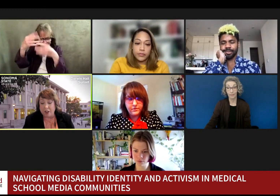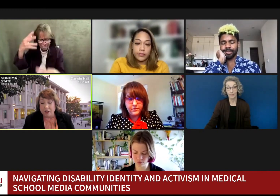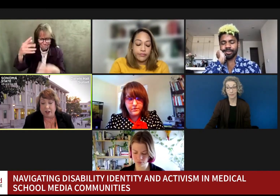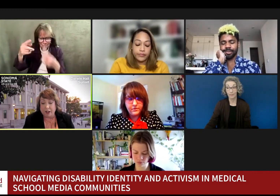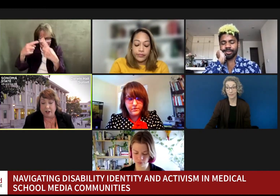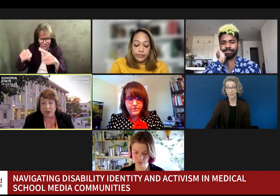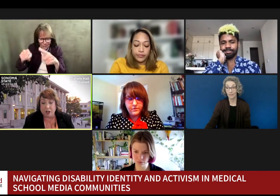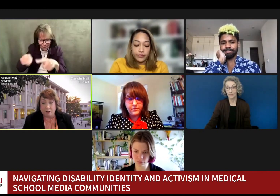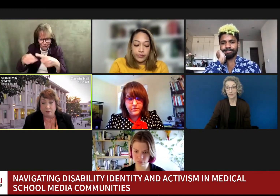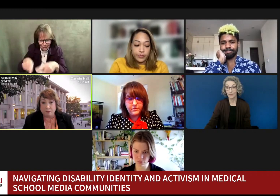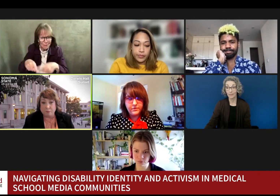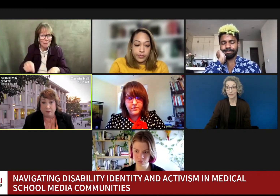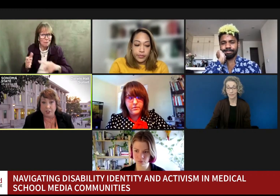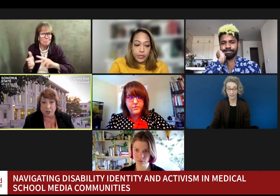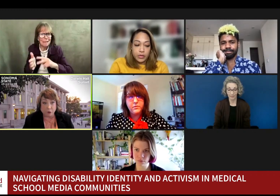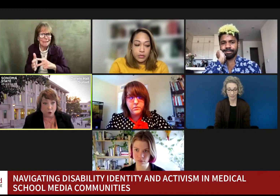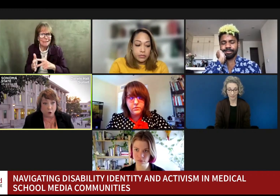And then several who posted or